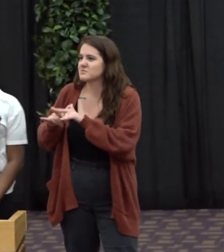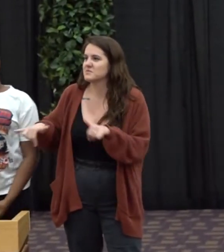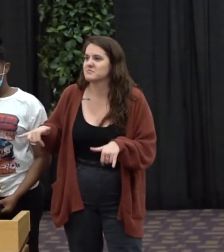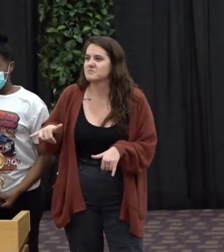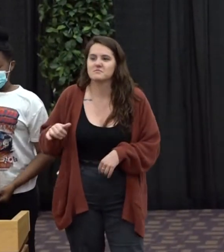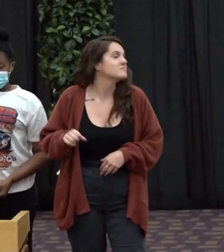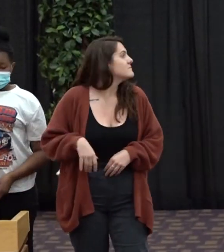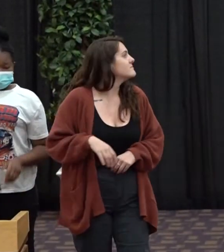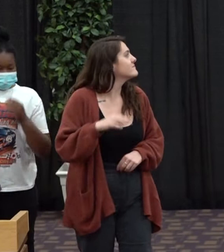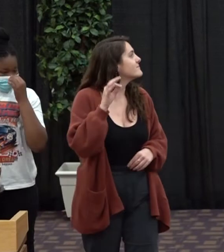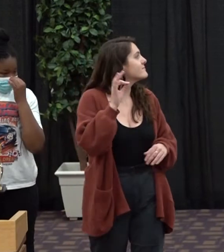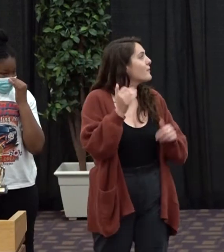Next will be Most Improved.